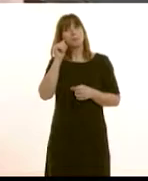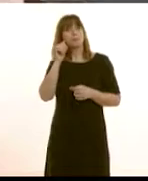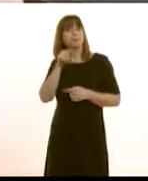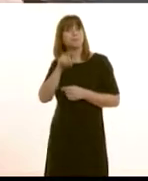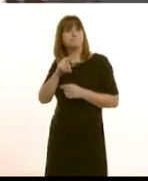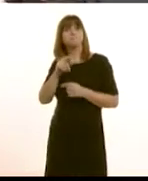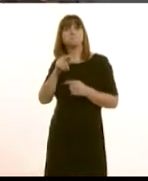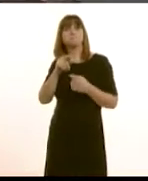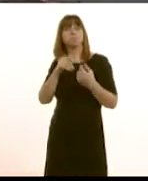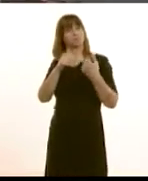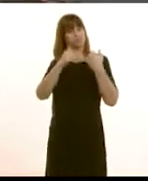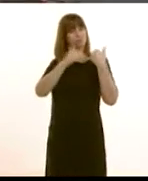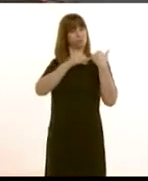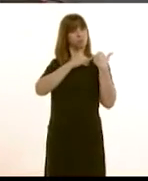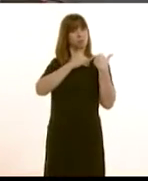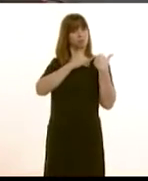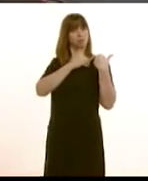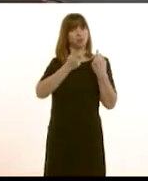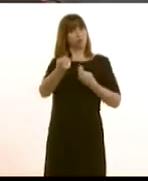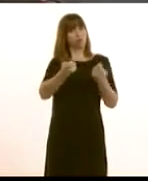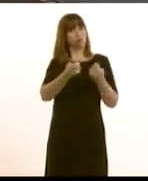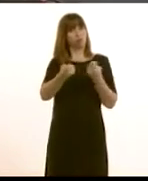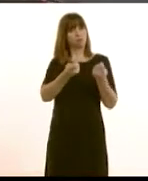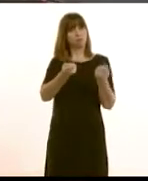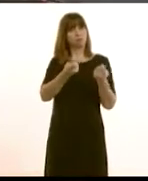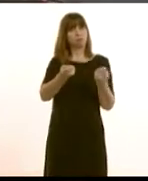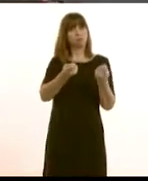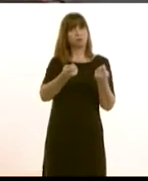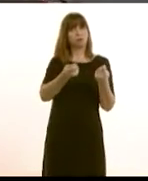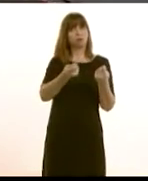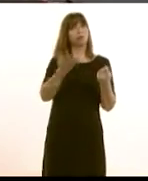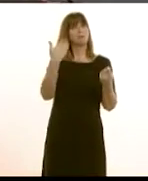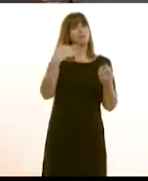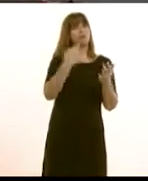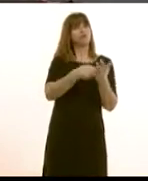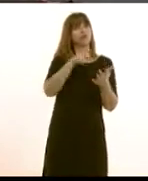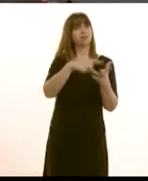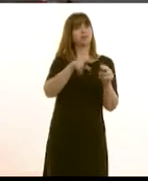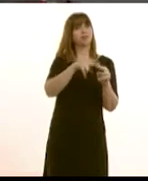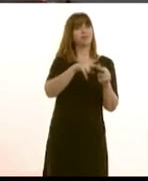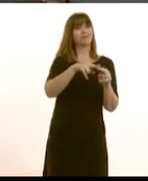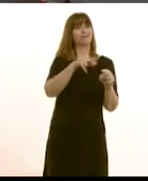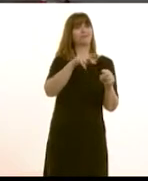for running it was taken over from Rhondda Cynon Taf County Borough Council by local